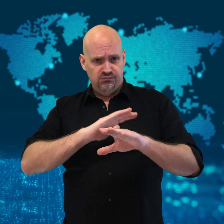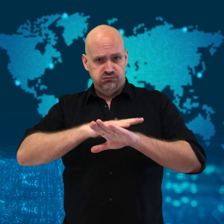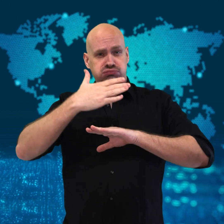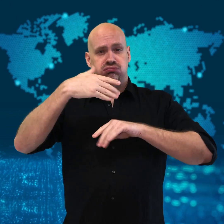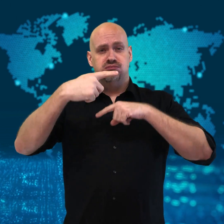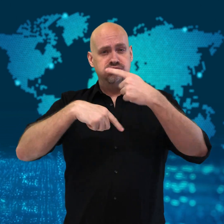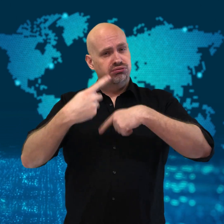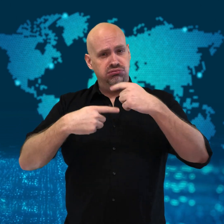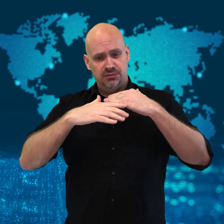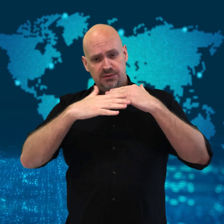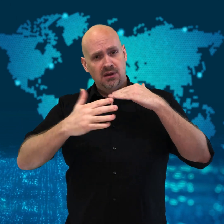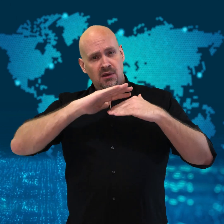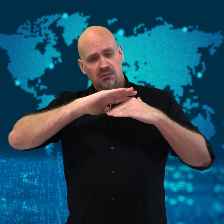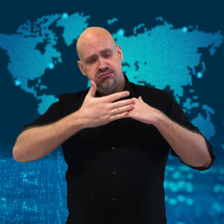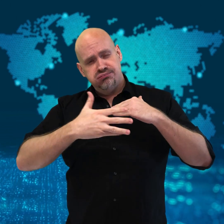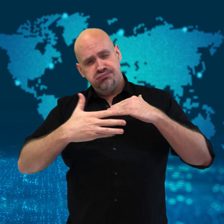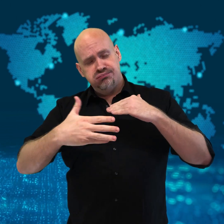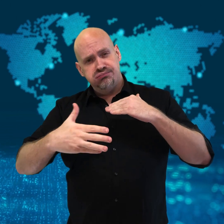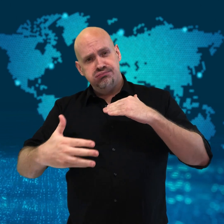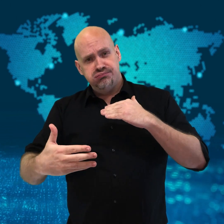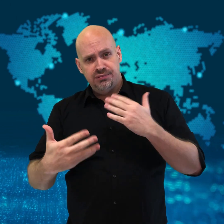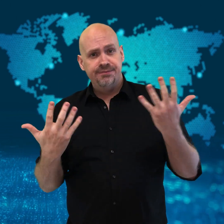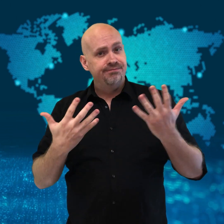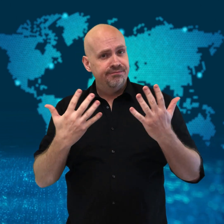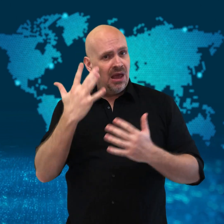California, United States.